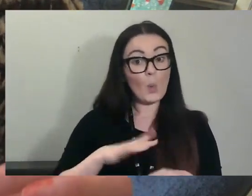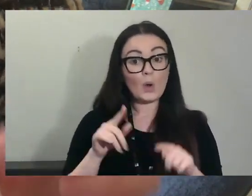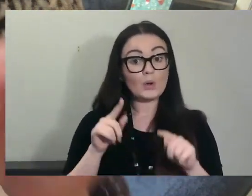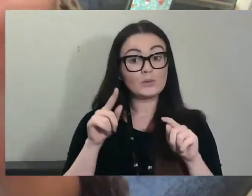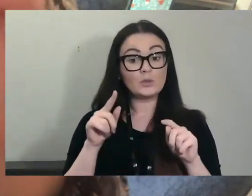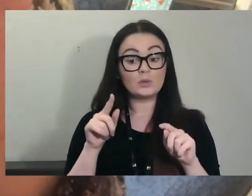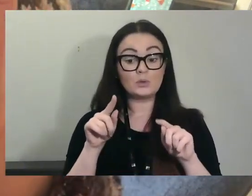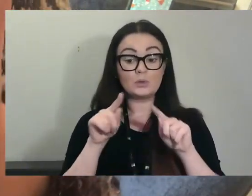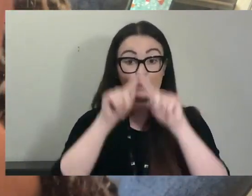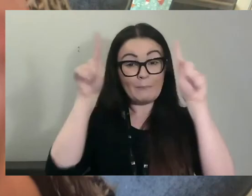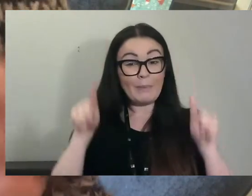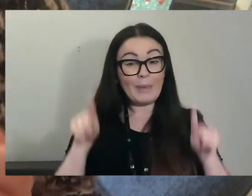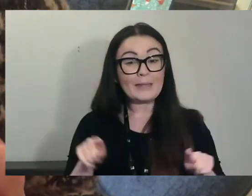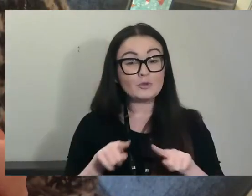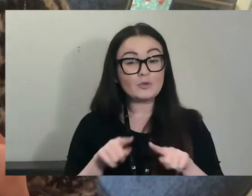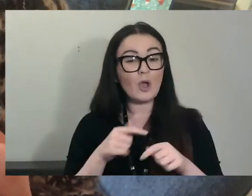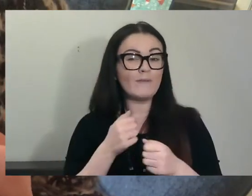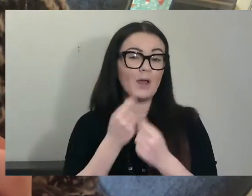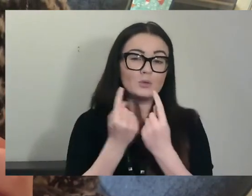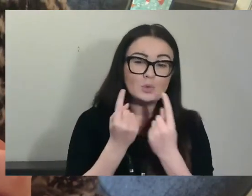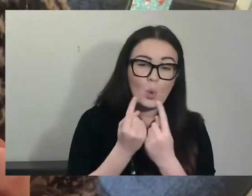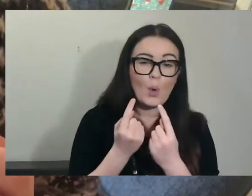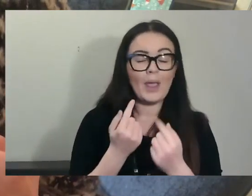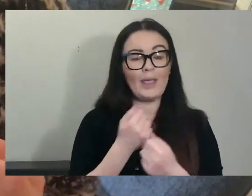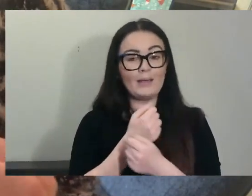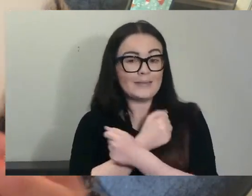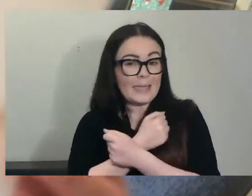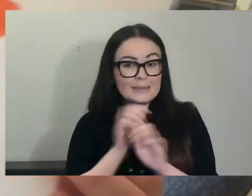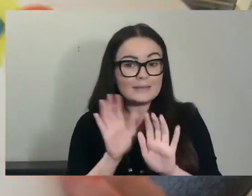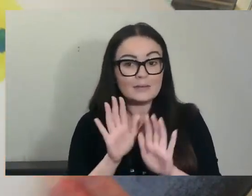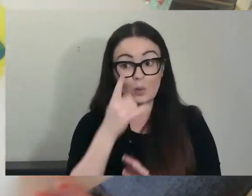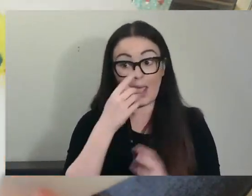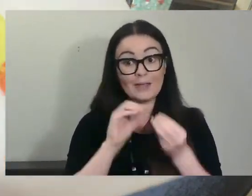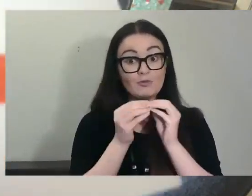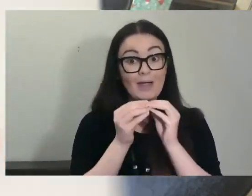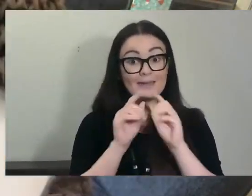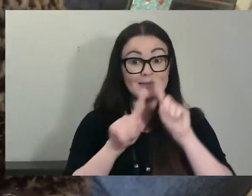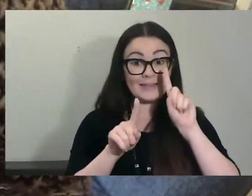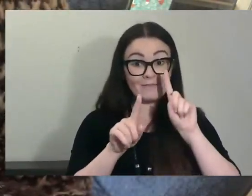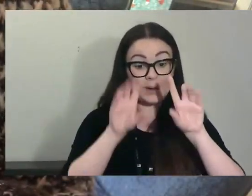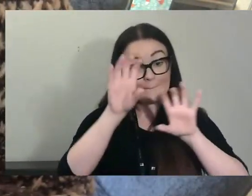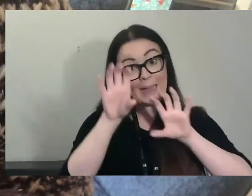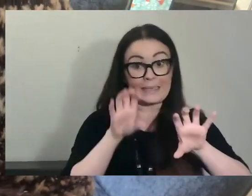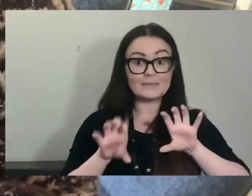to do a picture of a toy or an object or a person, you can just create some patterns